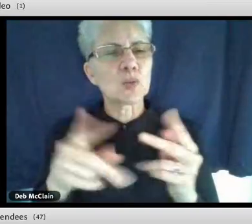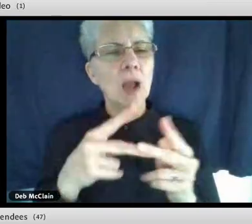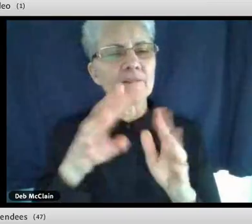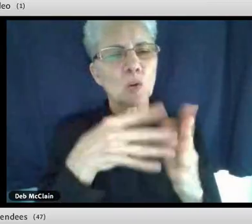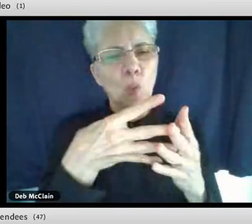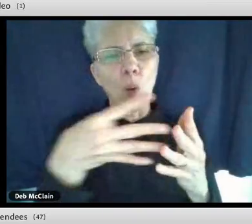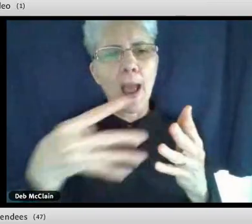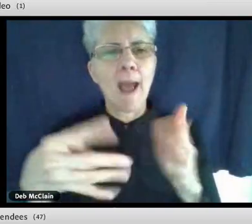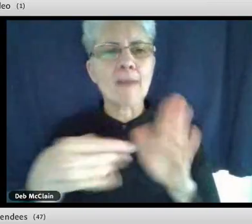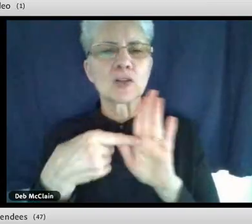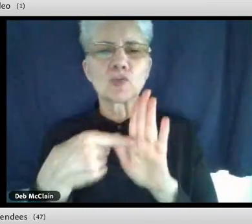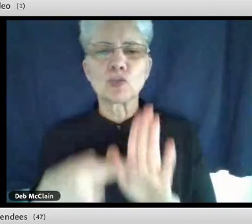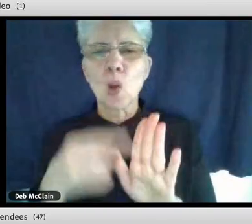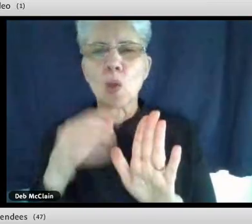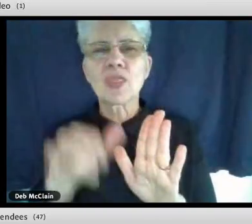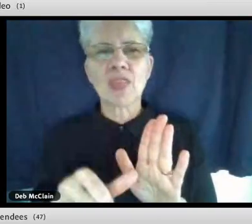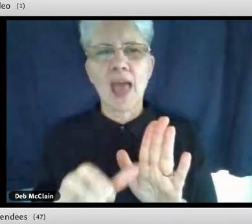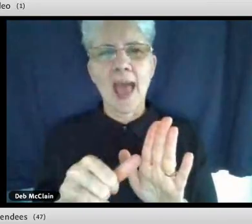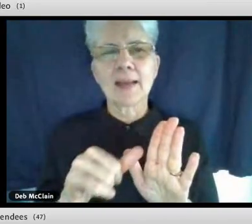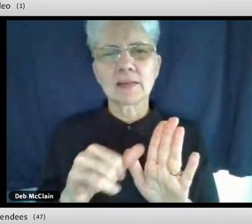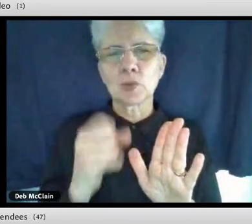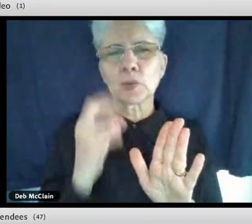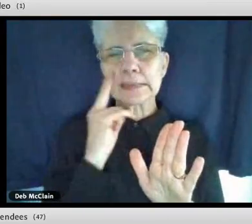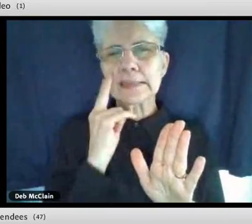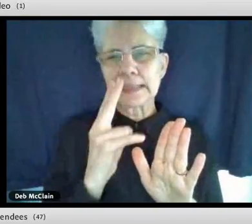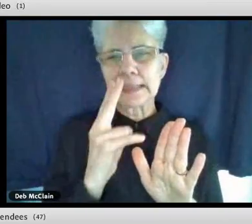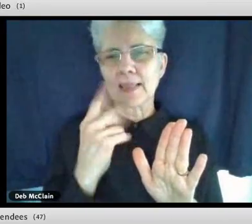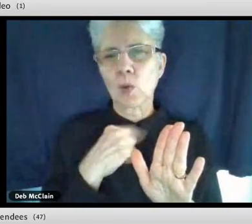so you can see that we are going up.